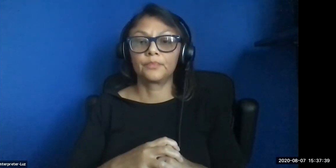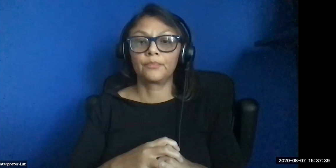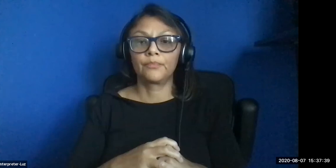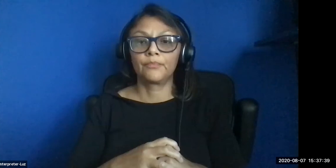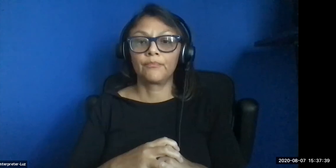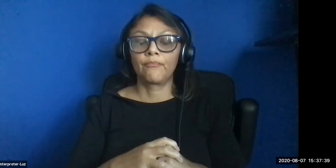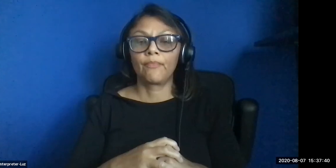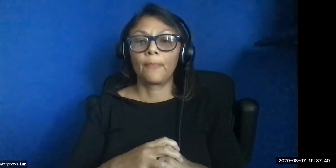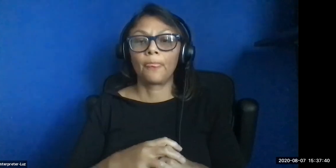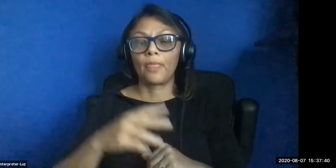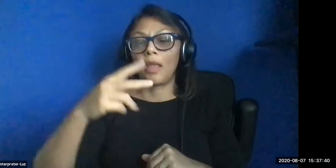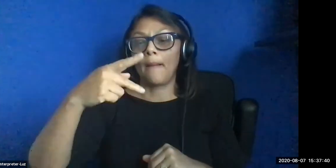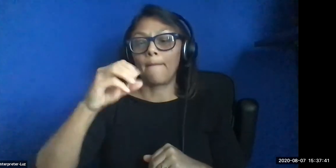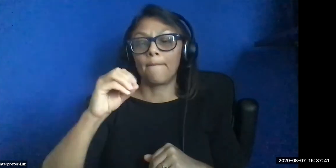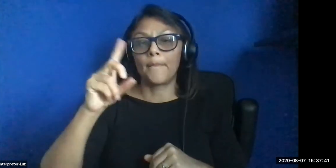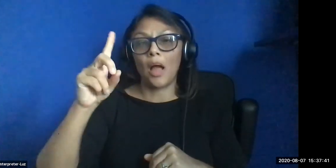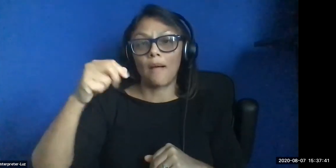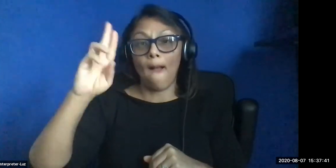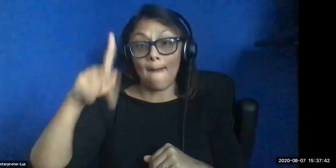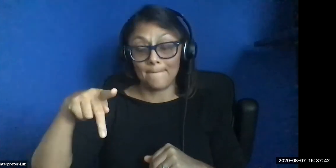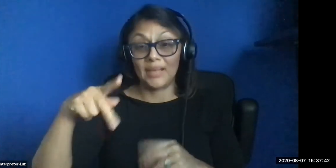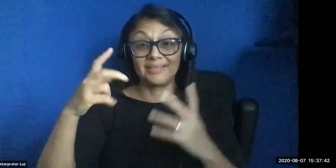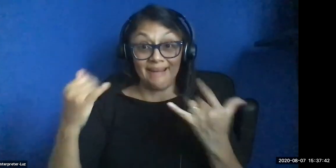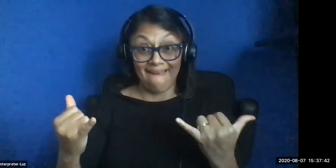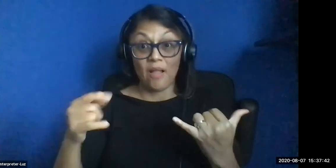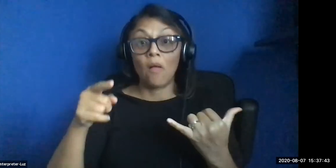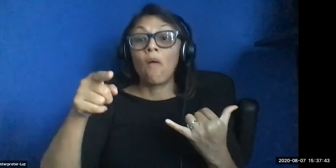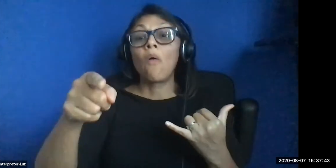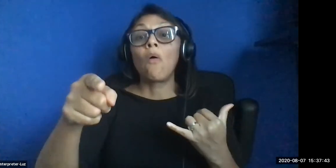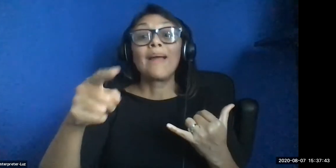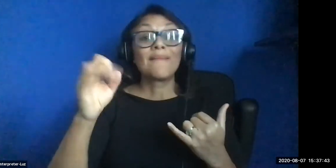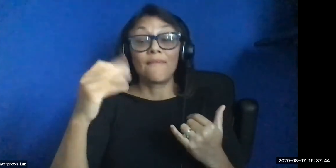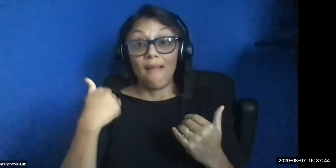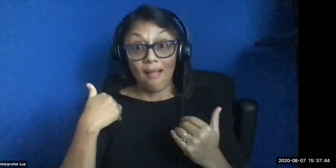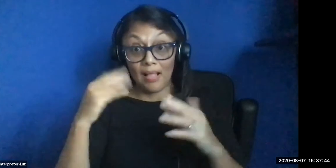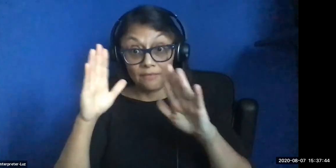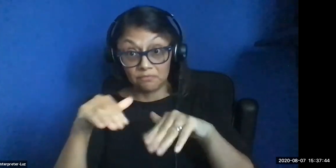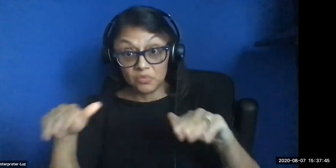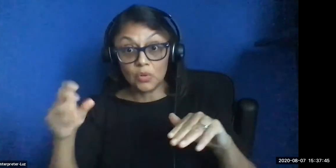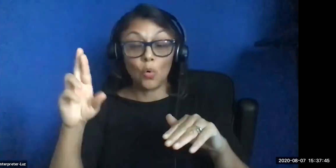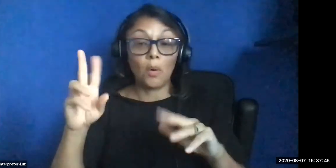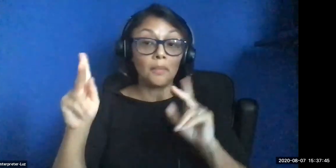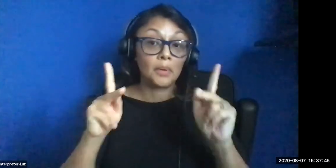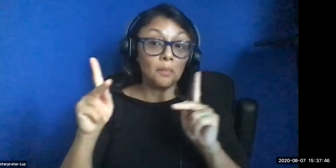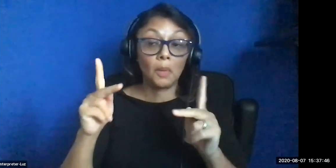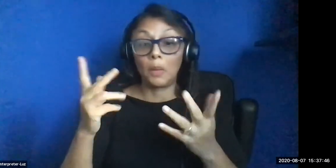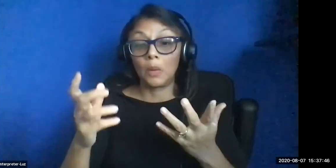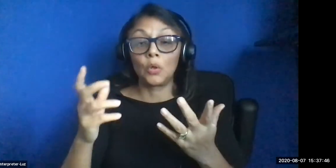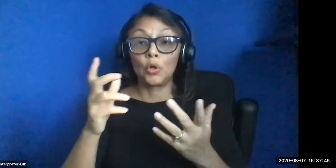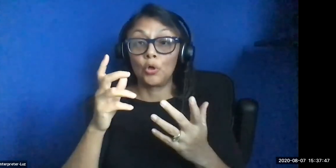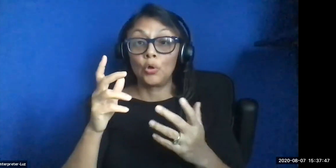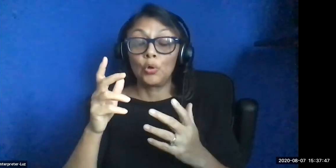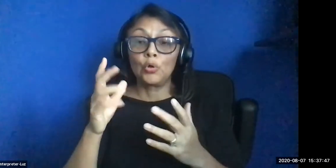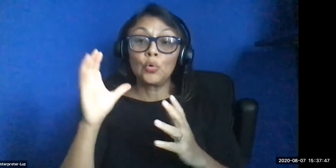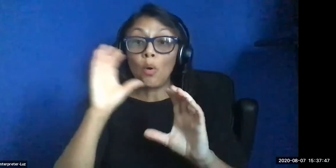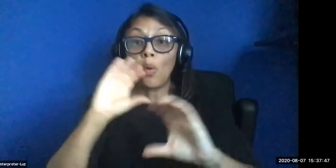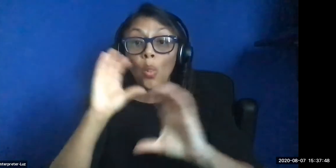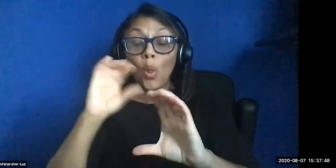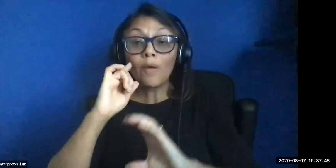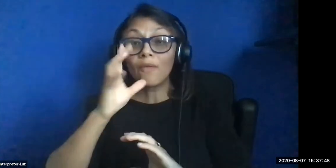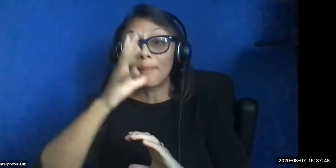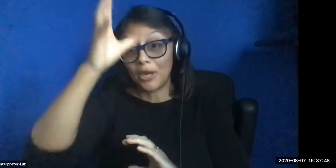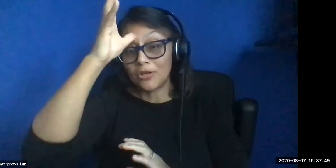Channelle Charest: Hot up. Now, if you have kids or folks that you want to, you know, find a parenting resources pot up now.com